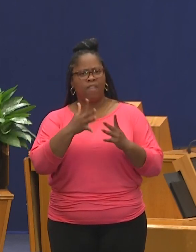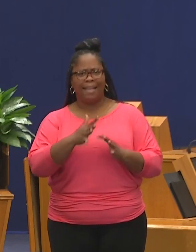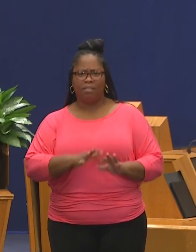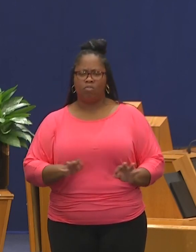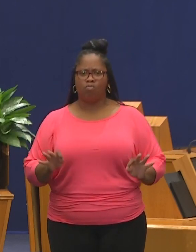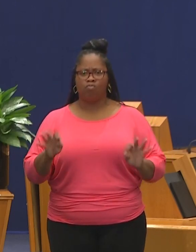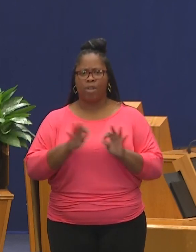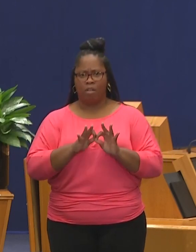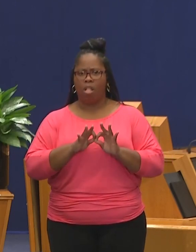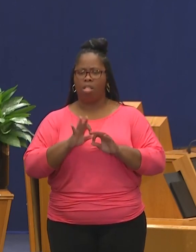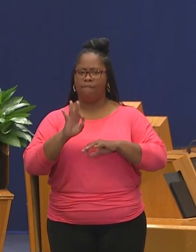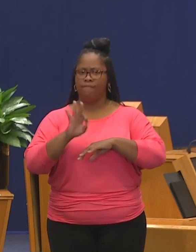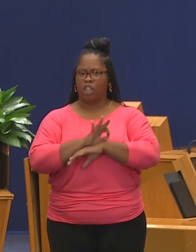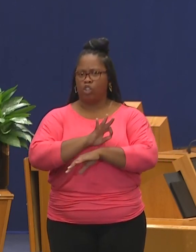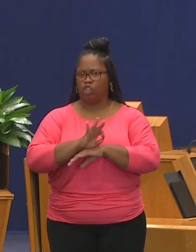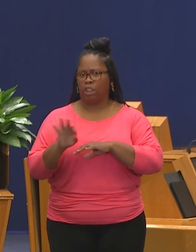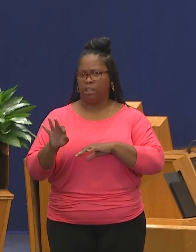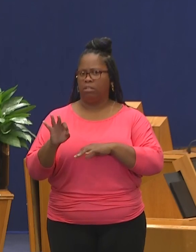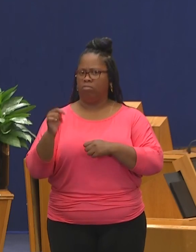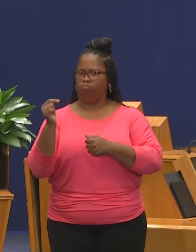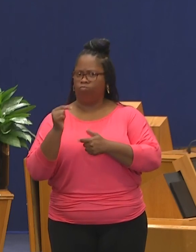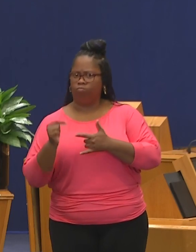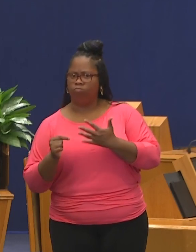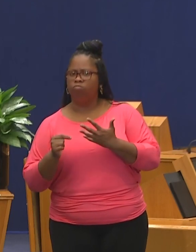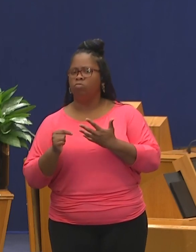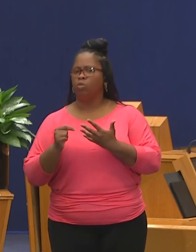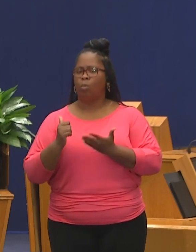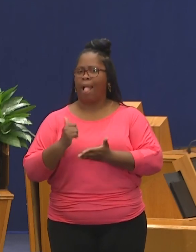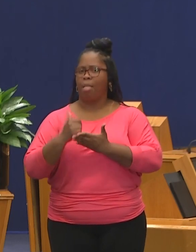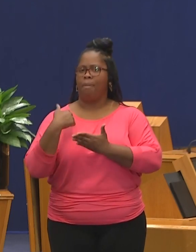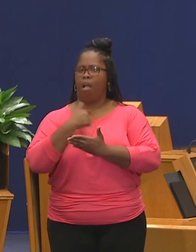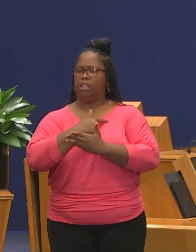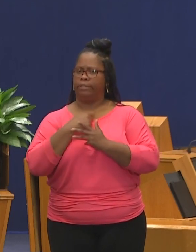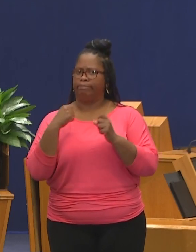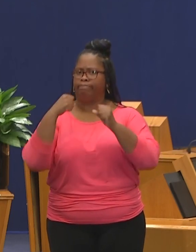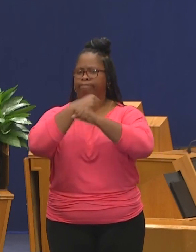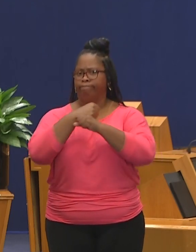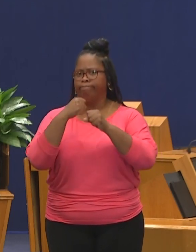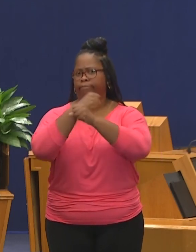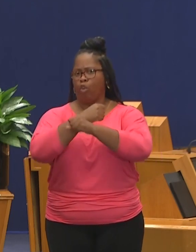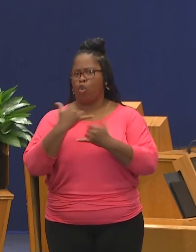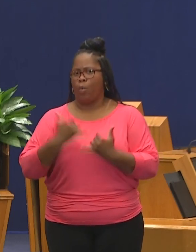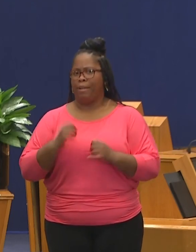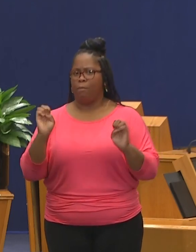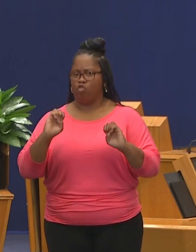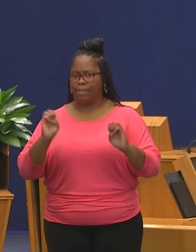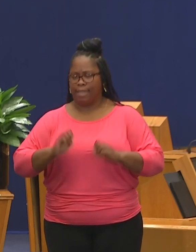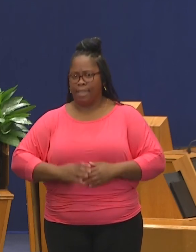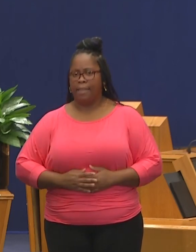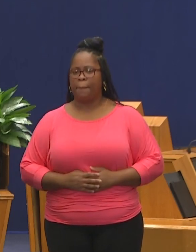FOR THE COUNTY PROVIDE SOME CRITICAL FUNCTIONS IN OUR